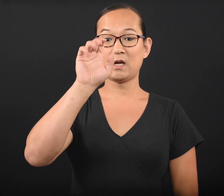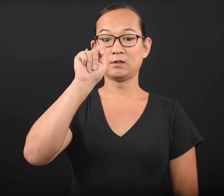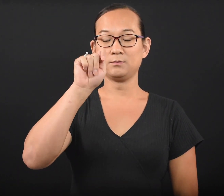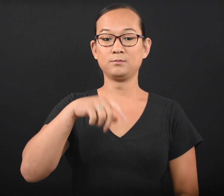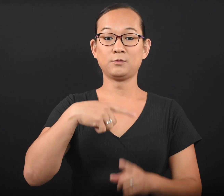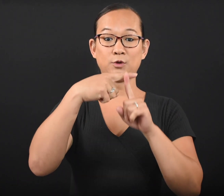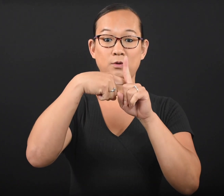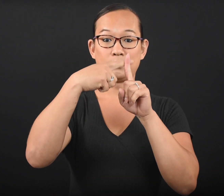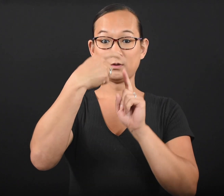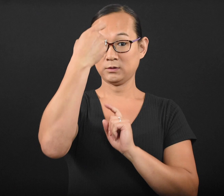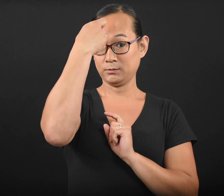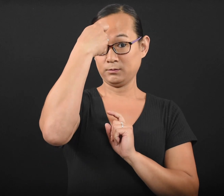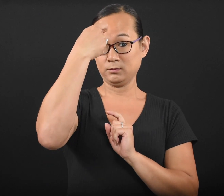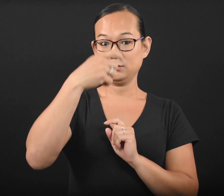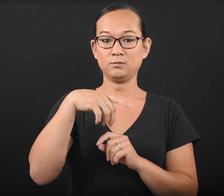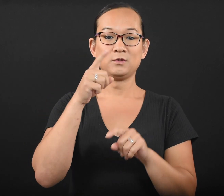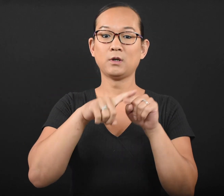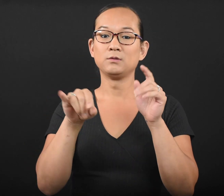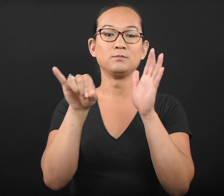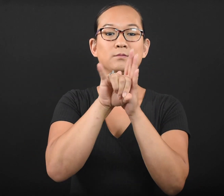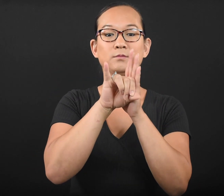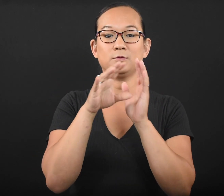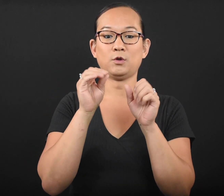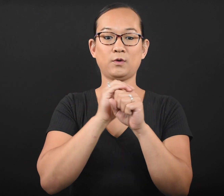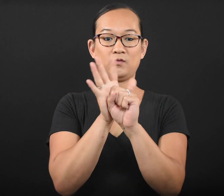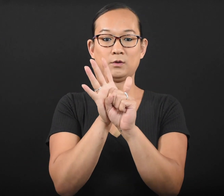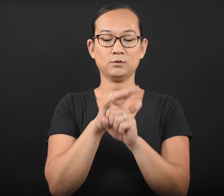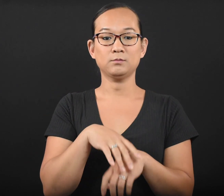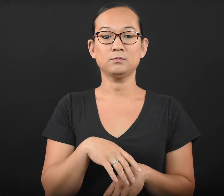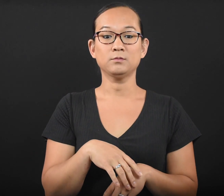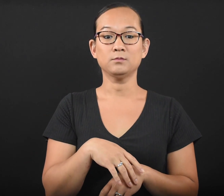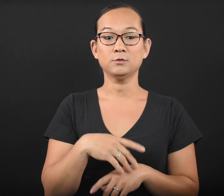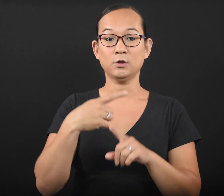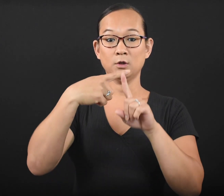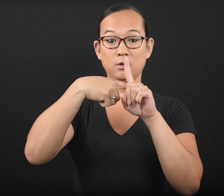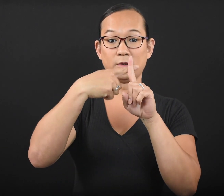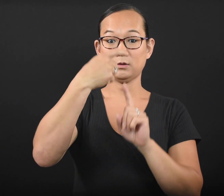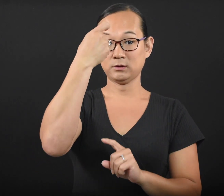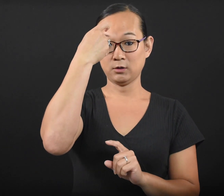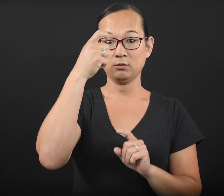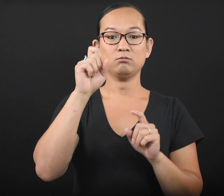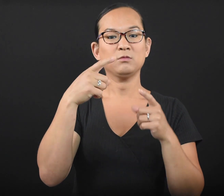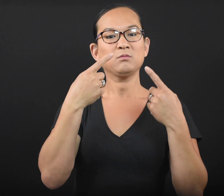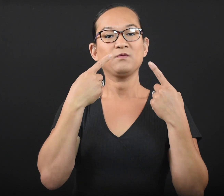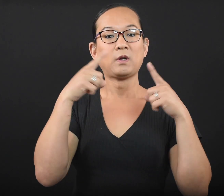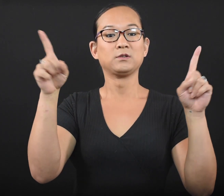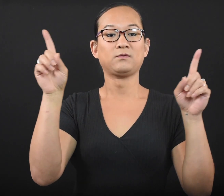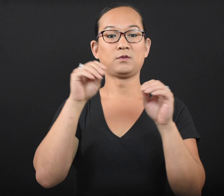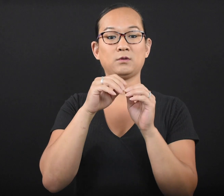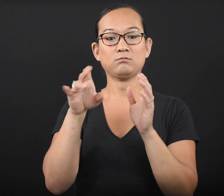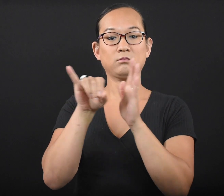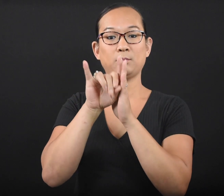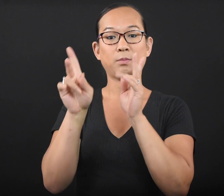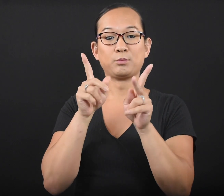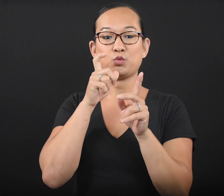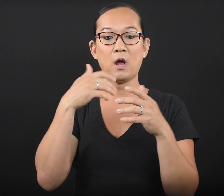Thermal scanners CANNOT detect COVID-19 Thermal scanners are effective in detecting people